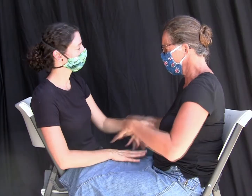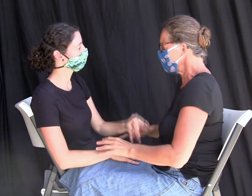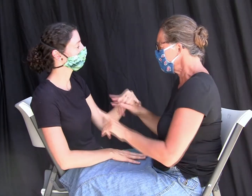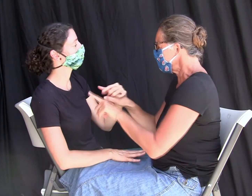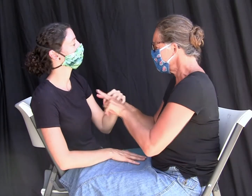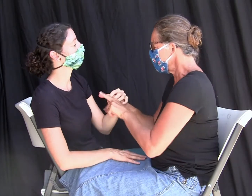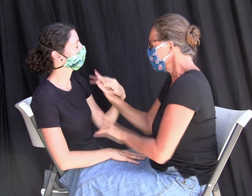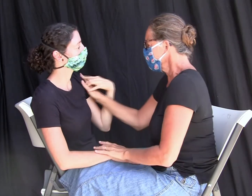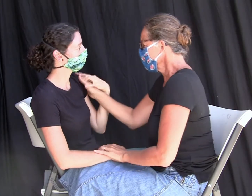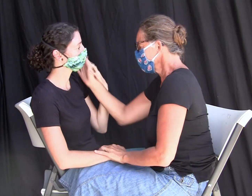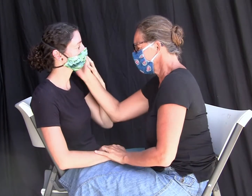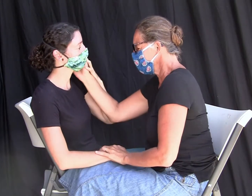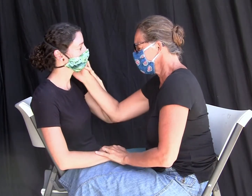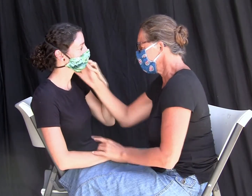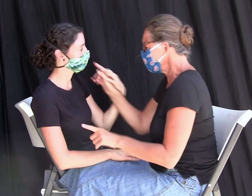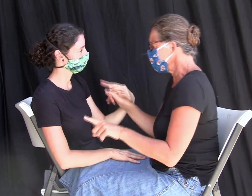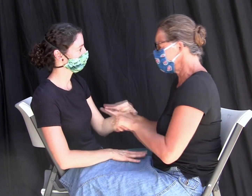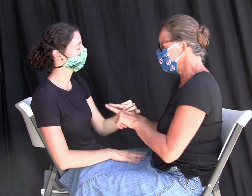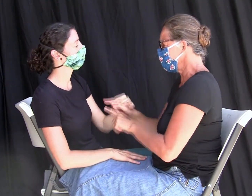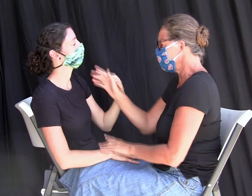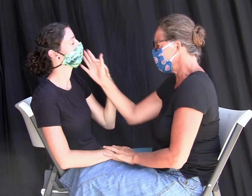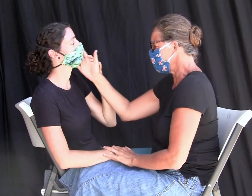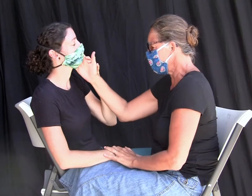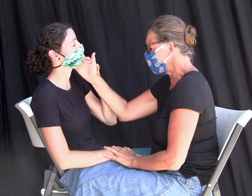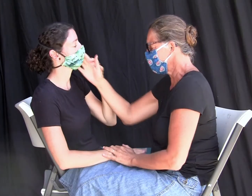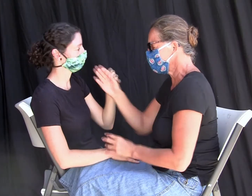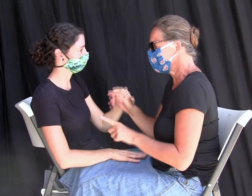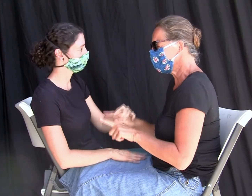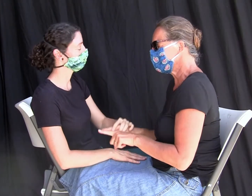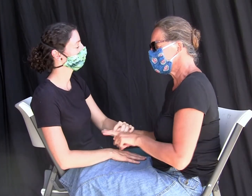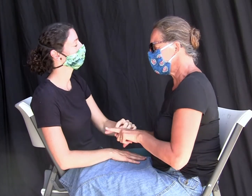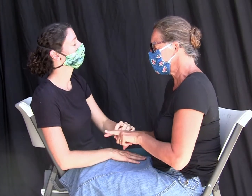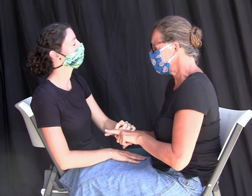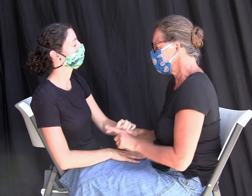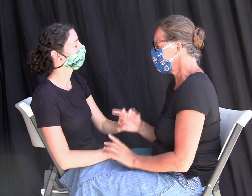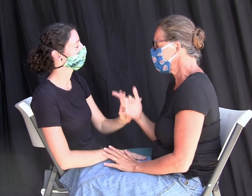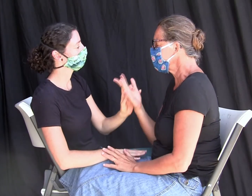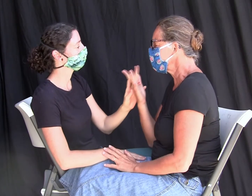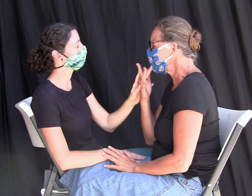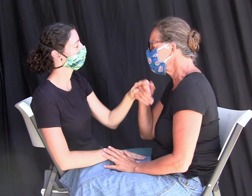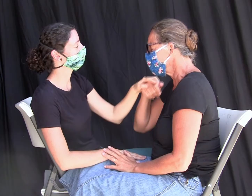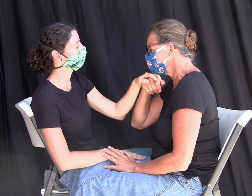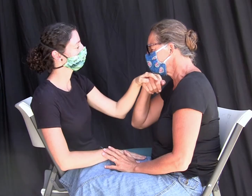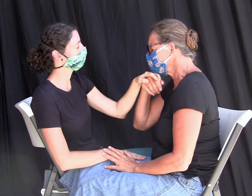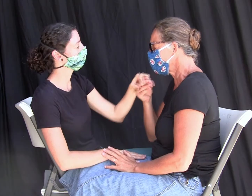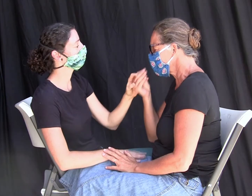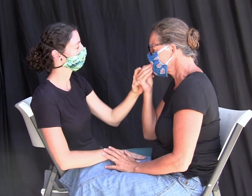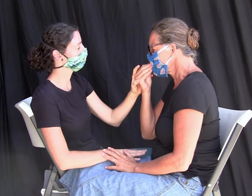they feel more comfortable and receive greater information. This also allows for incidental learning, which is important for all children.